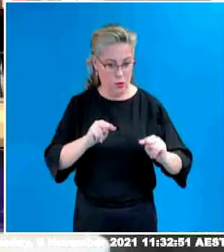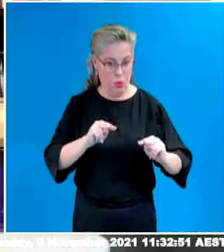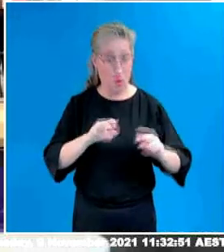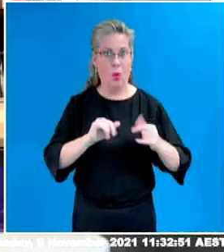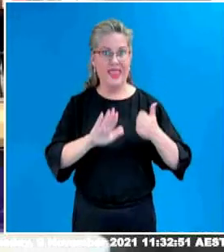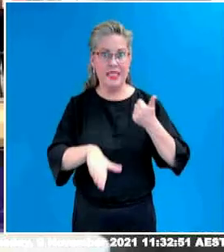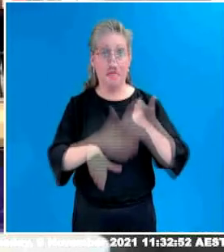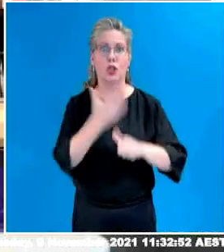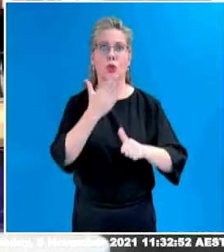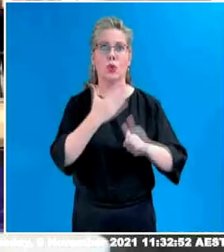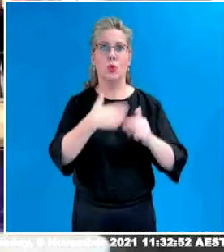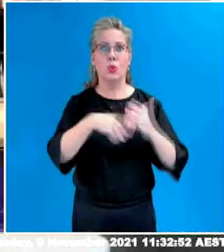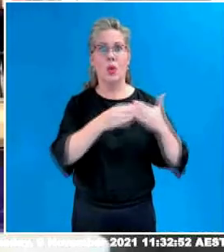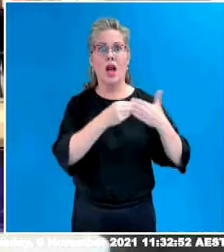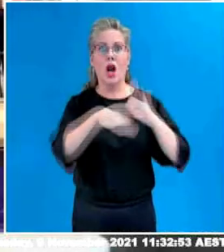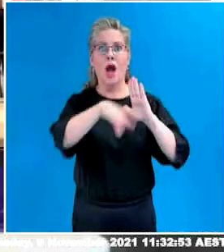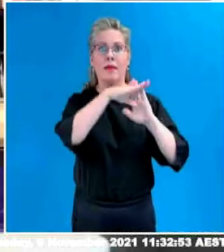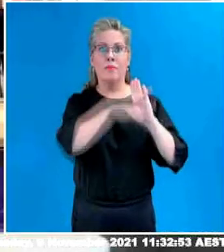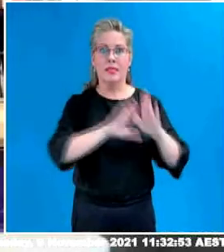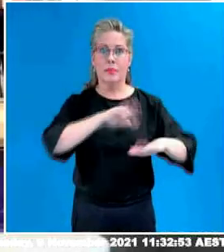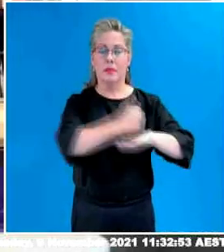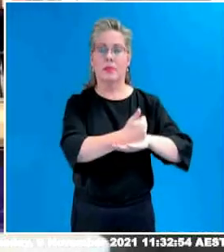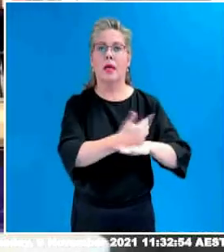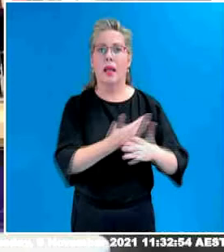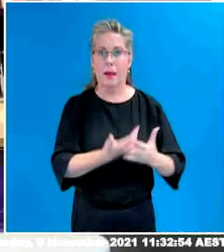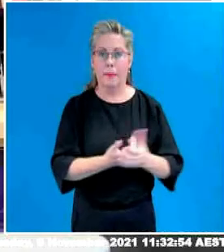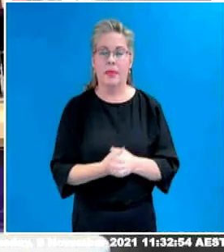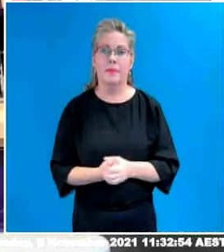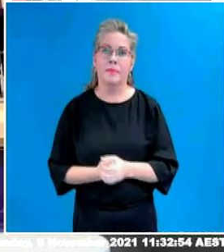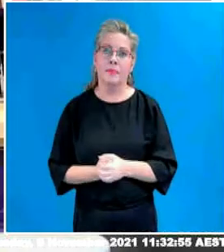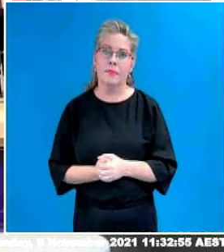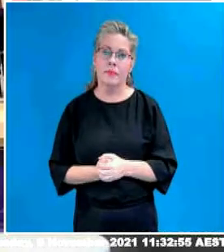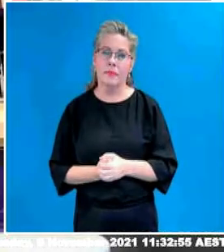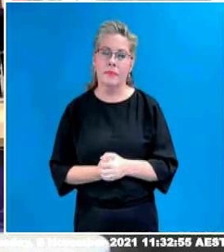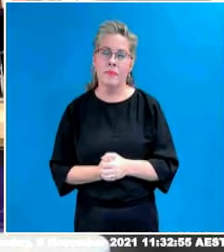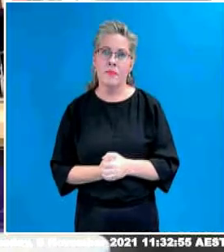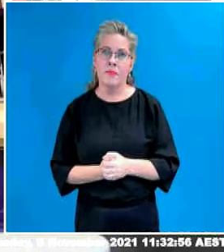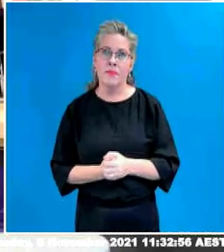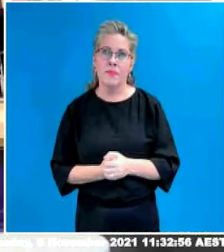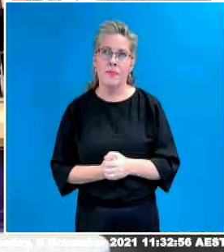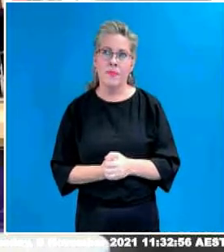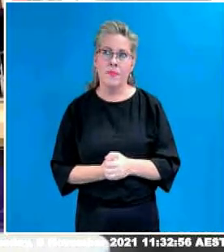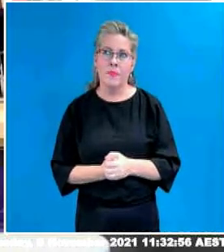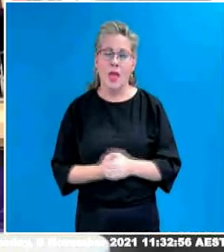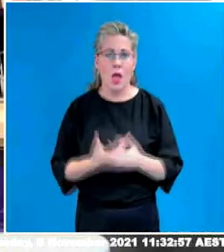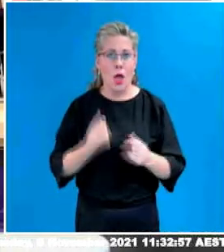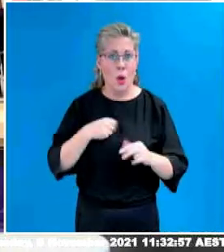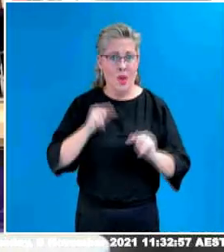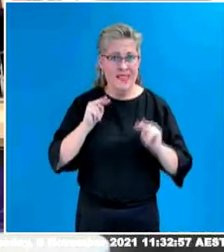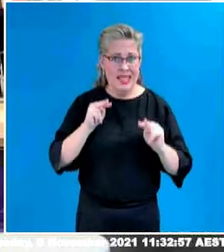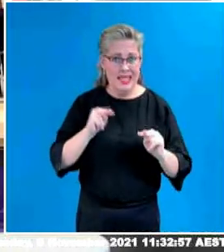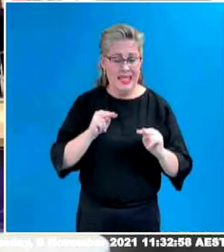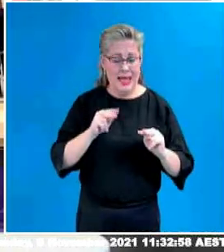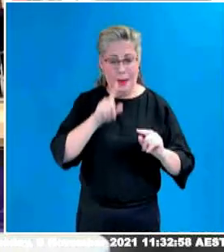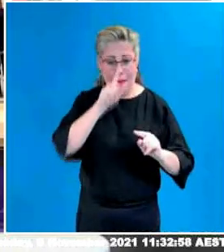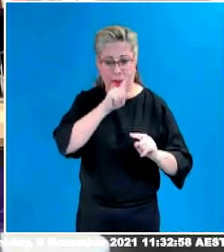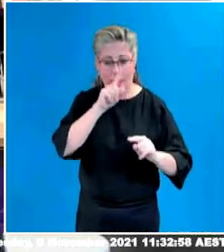I think, also led to that. I mean, thinking about people who were involved in these original negotiations,